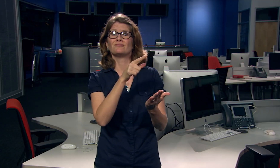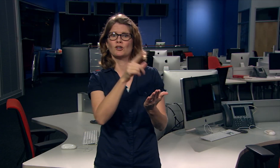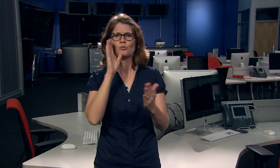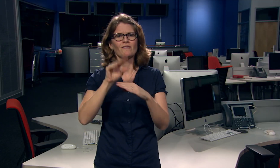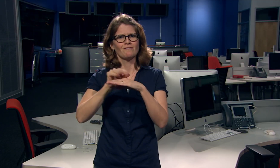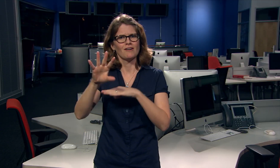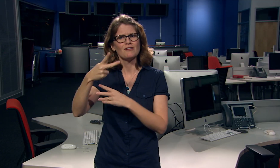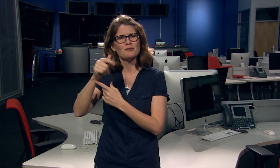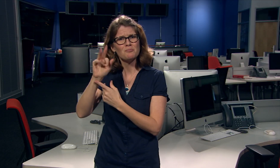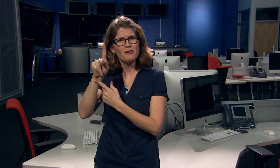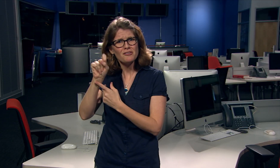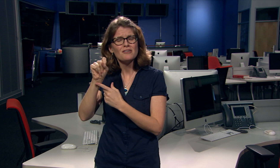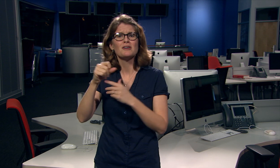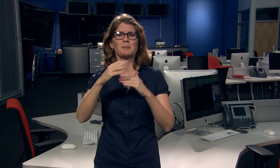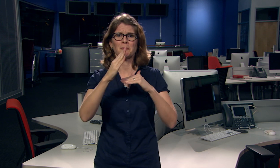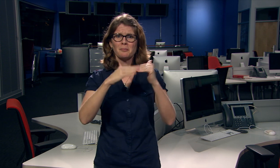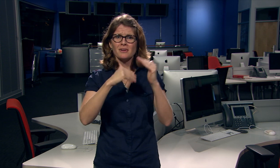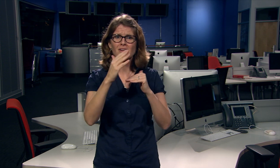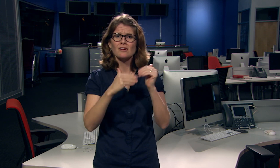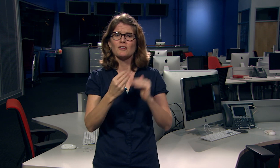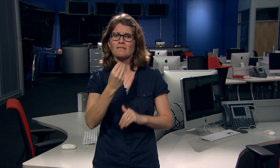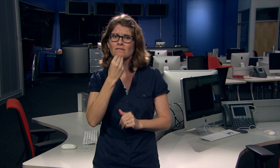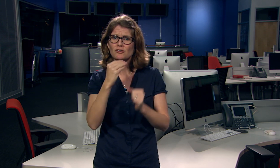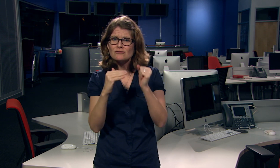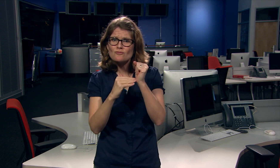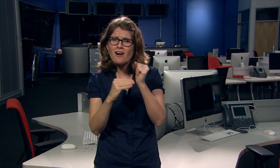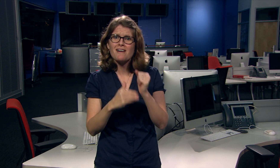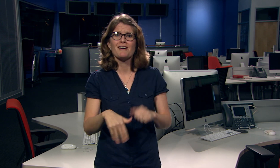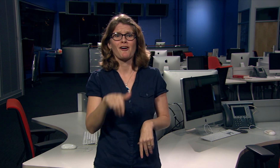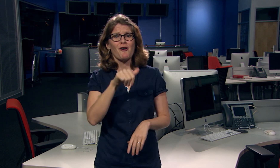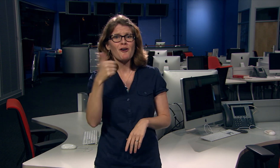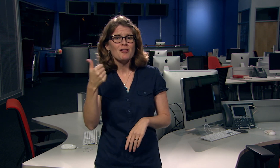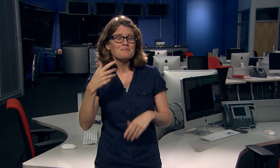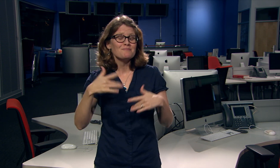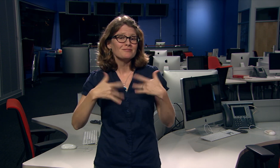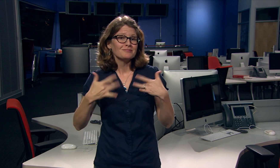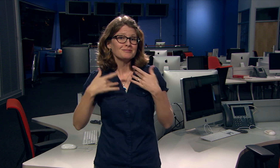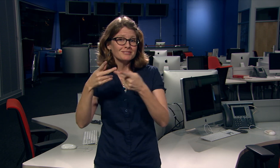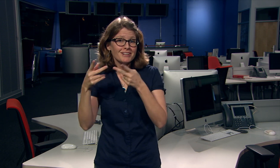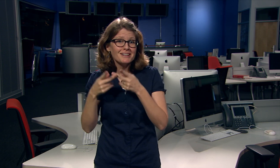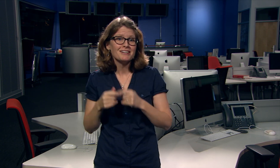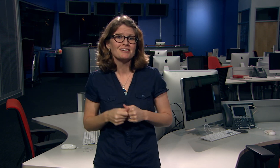THE BAN WILL AFFECT PARKS, BUILDINGS, FOOD TRUCKS AND OTHER PUBLIC EVENTS. THE BOARD